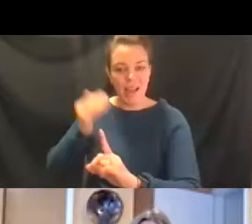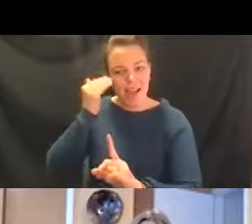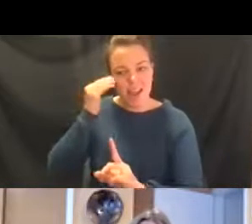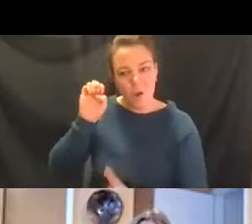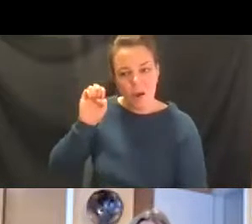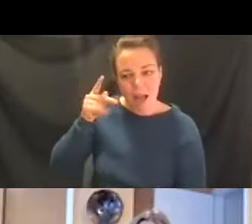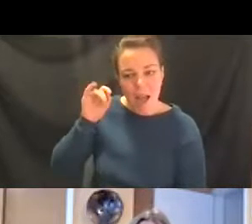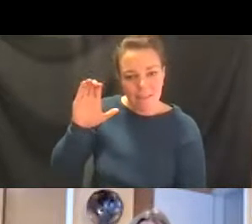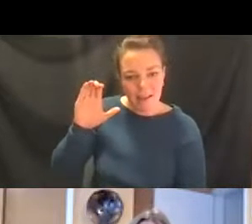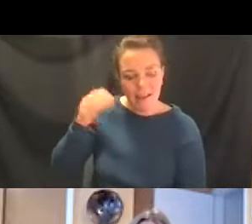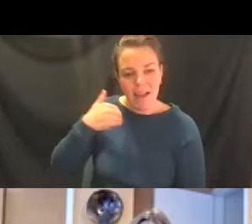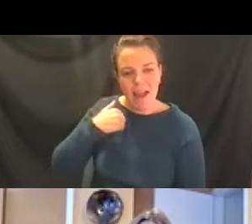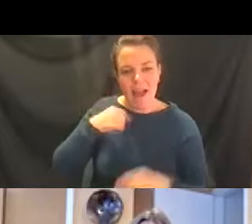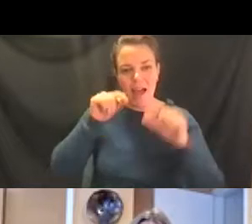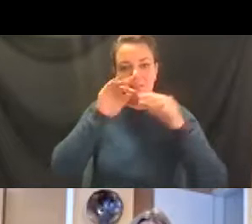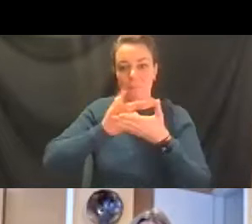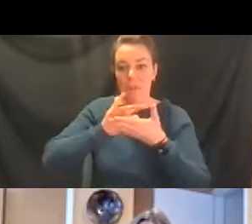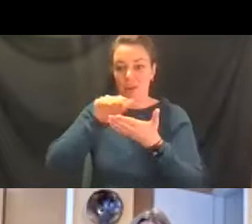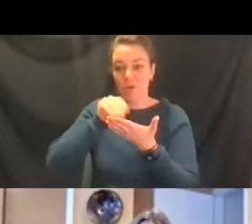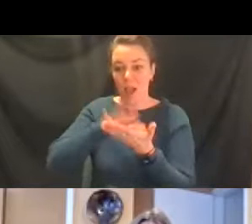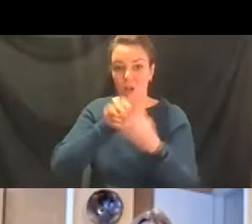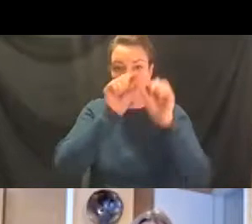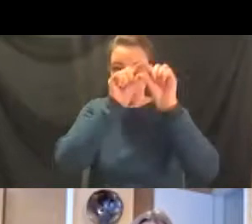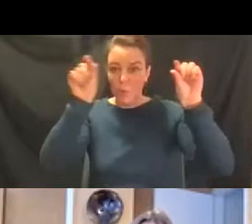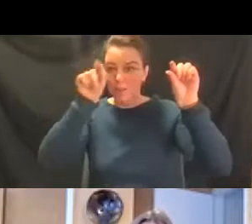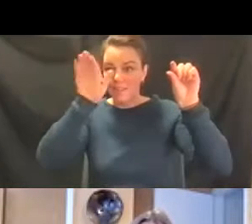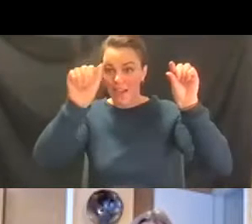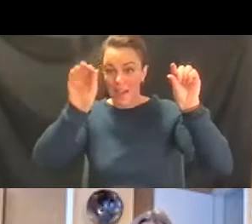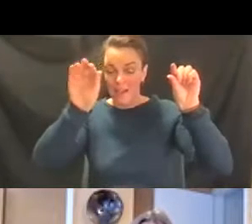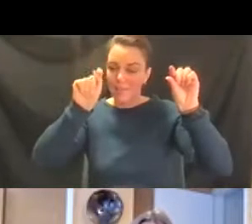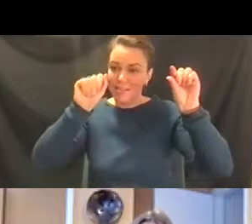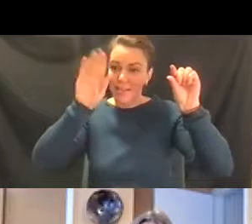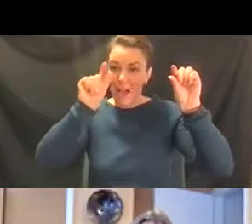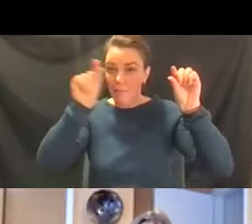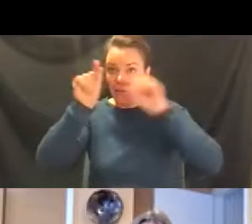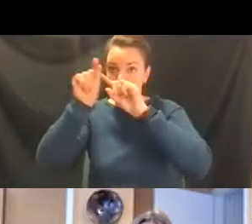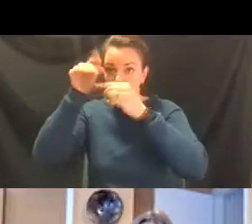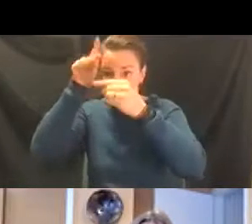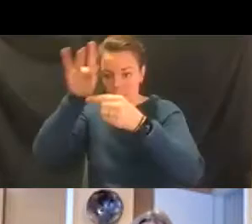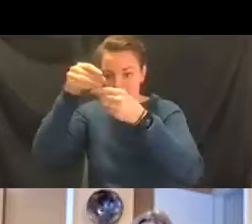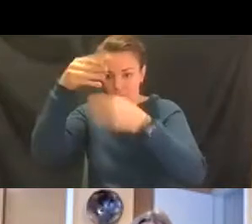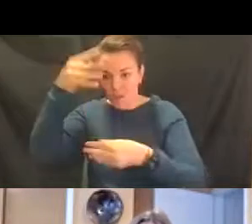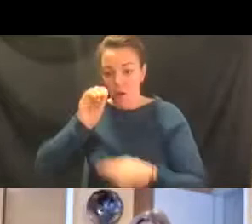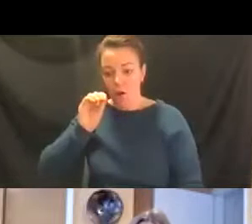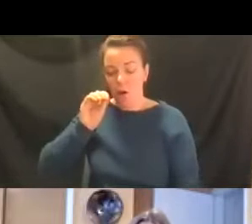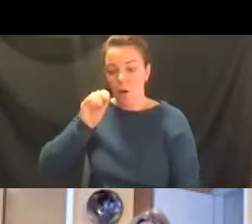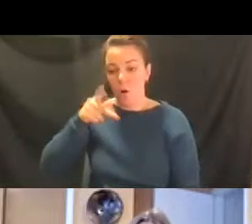the medical record that indicates whether or not the person is OPWDD connected. so that could be a